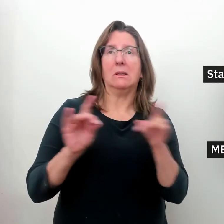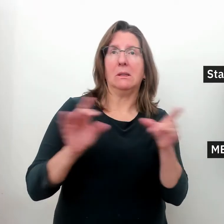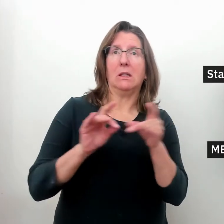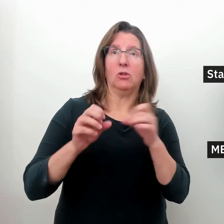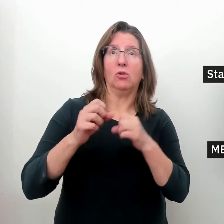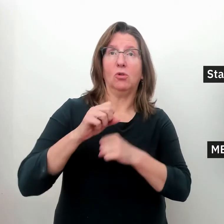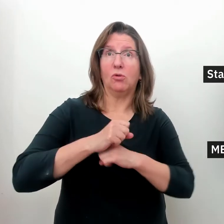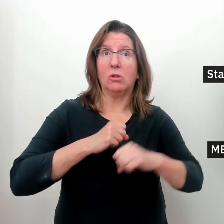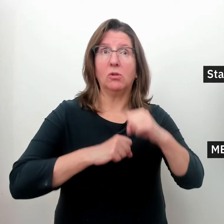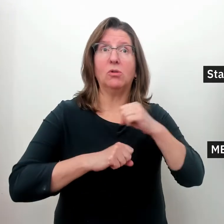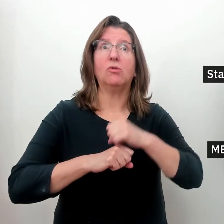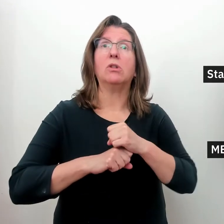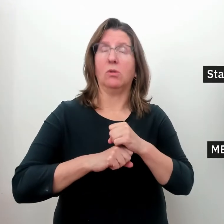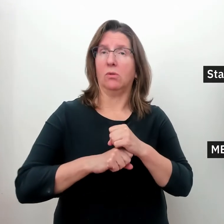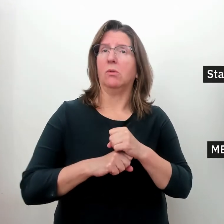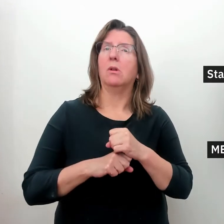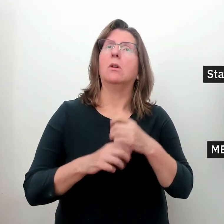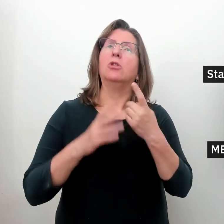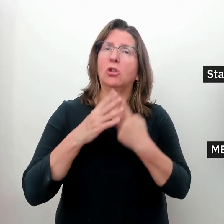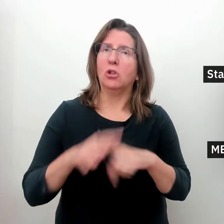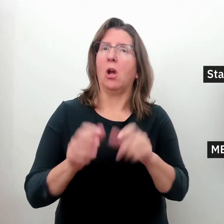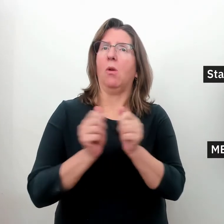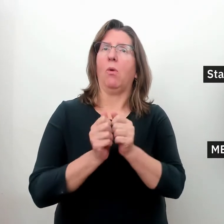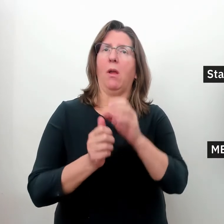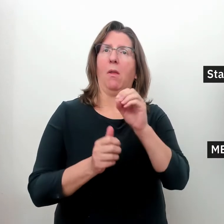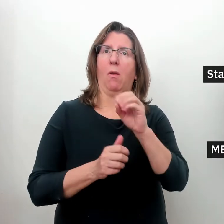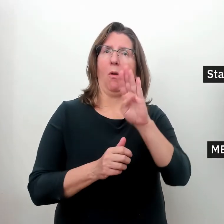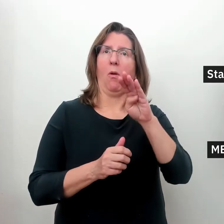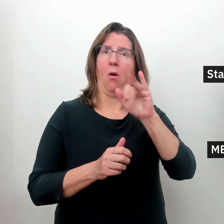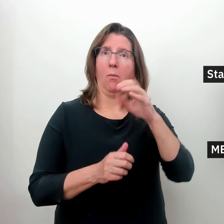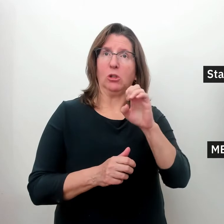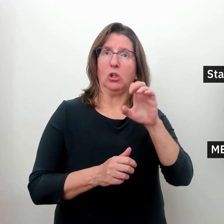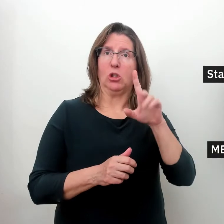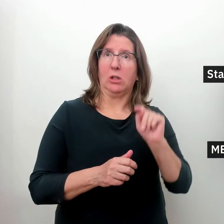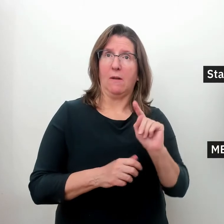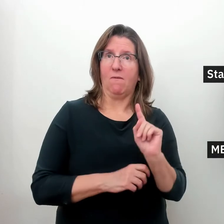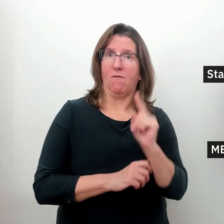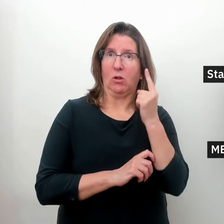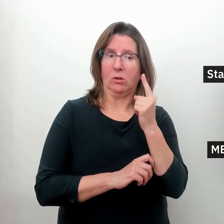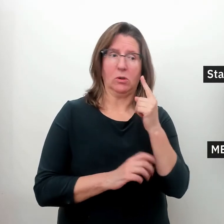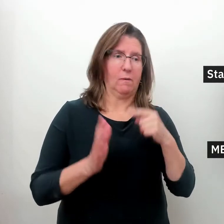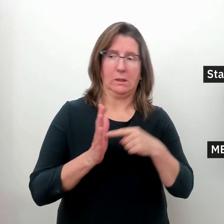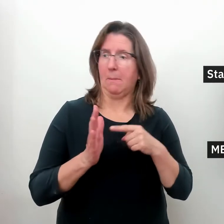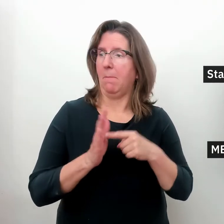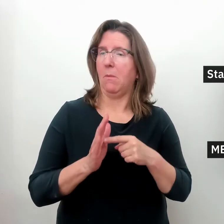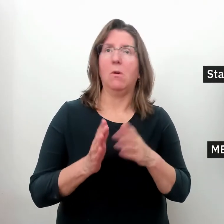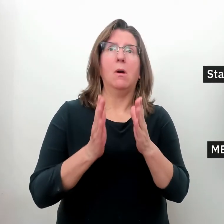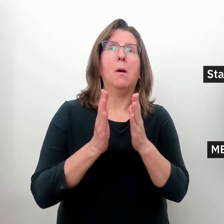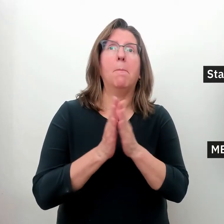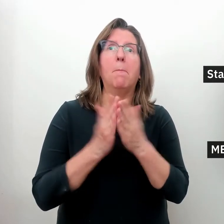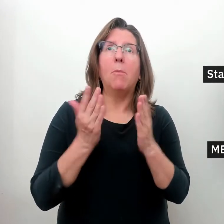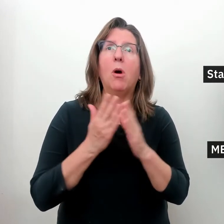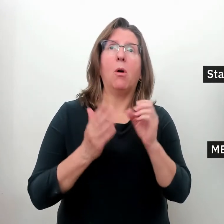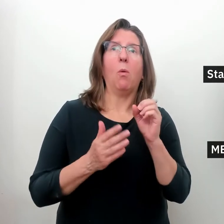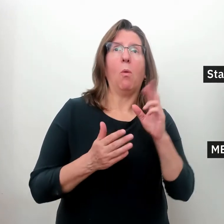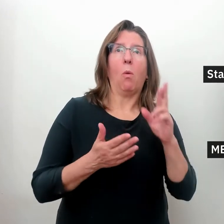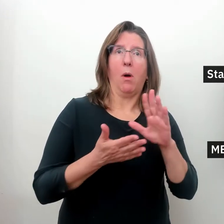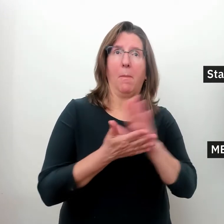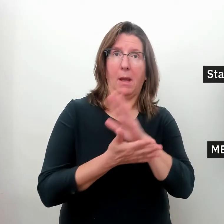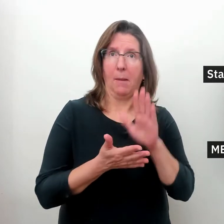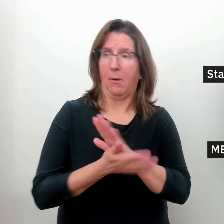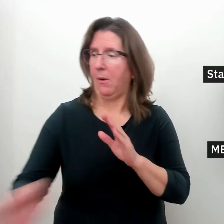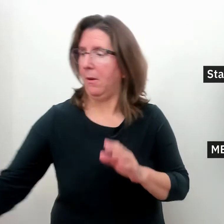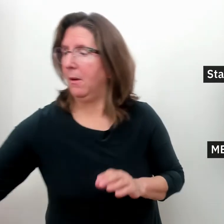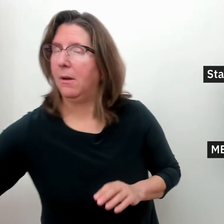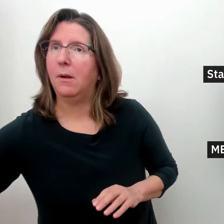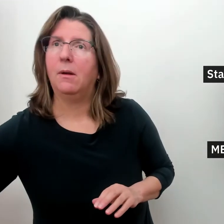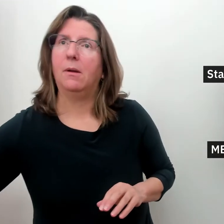The standard structure in ASL is to identify the object first - for example, a book, a piece of paper.